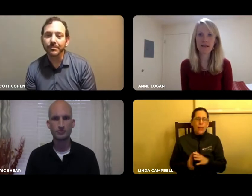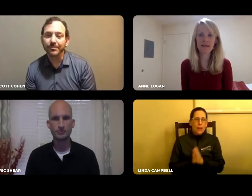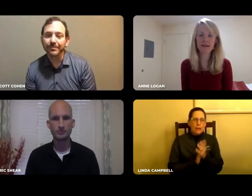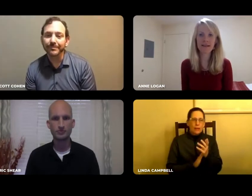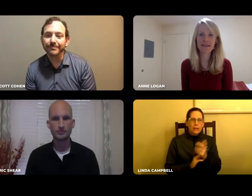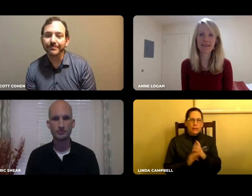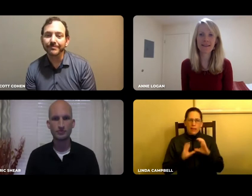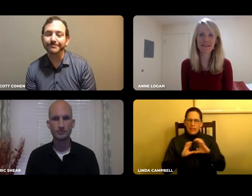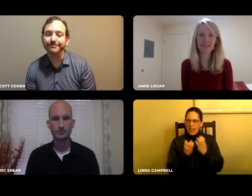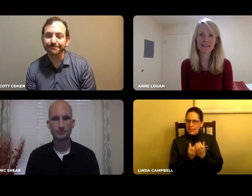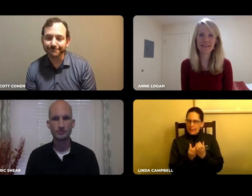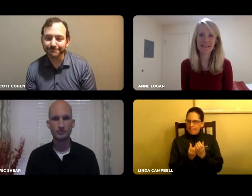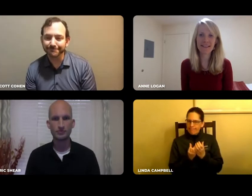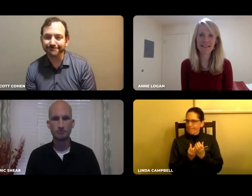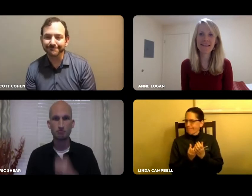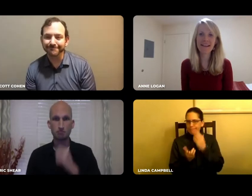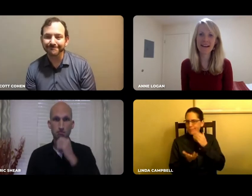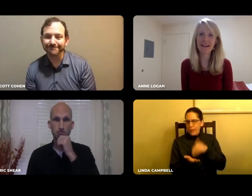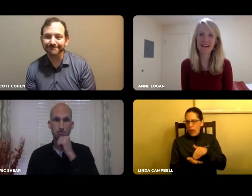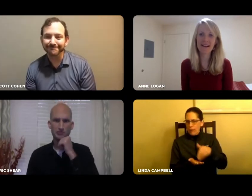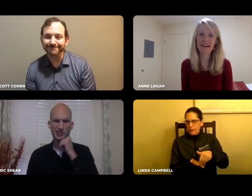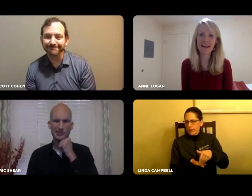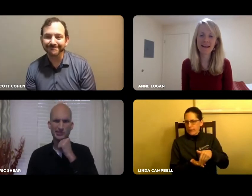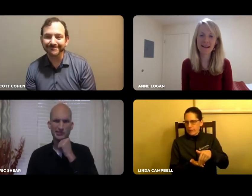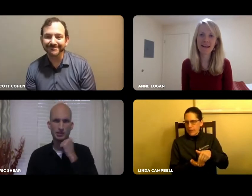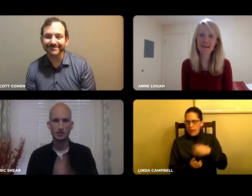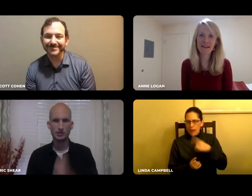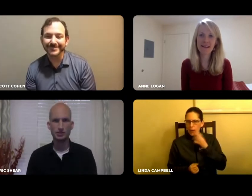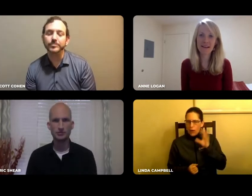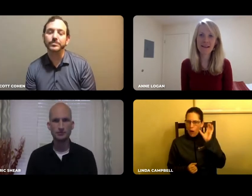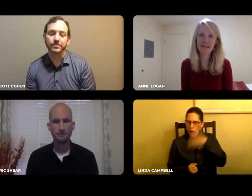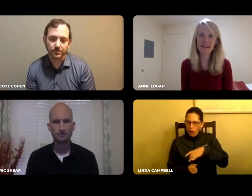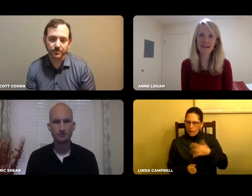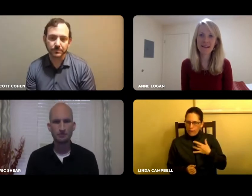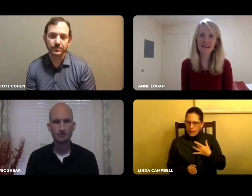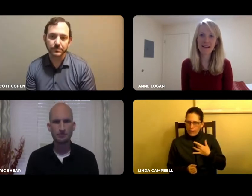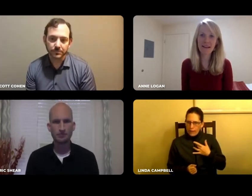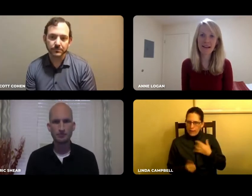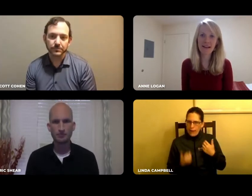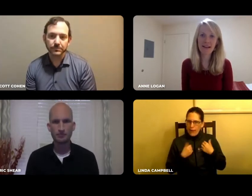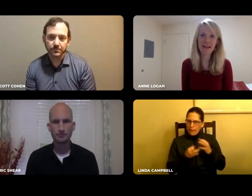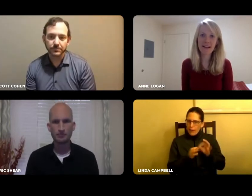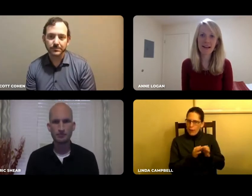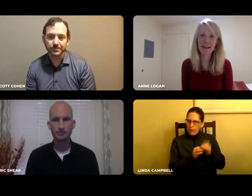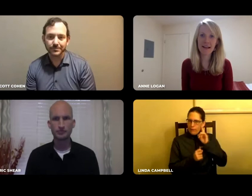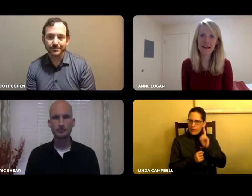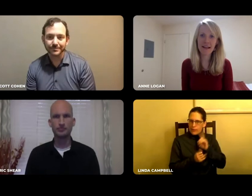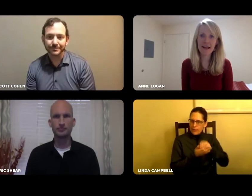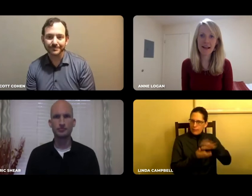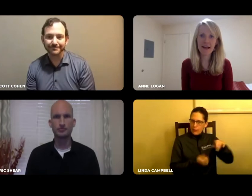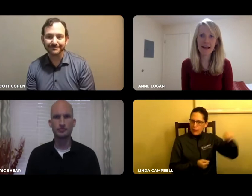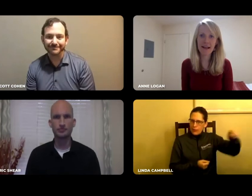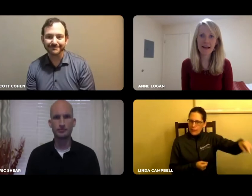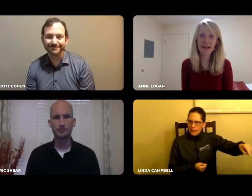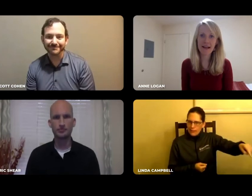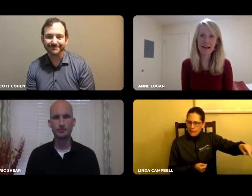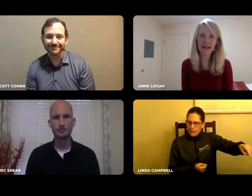That involvement is great. But I don't see many deaf people. It's strange because we sometimes have an interpreter.